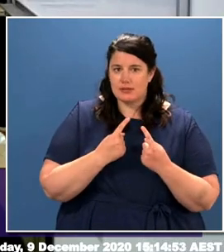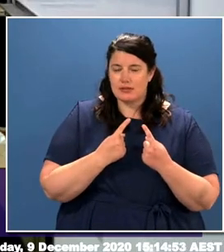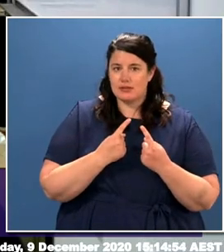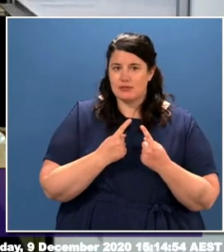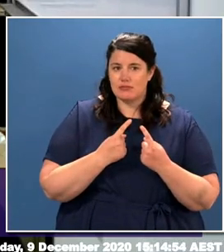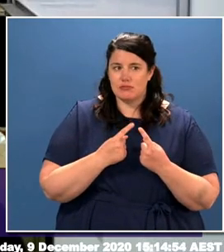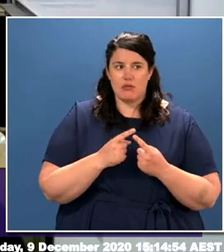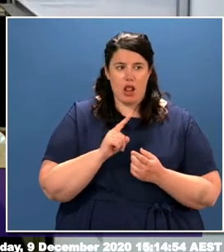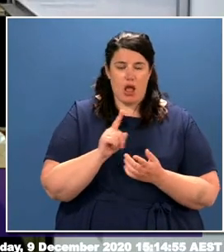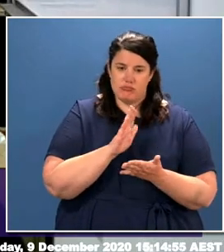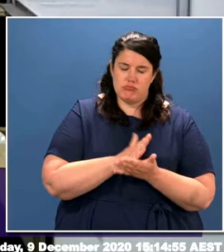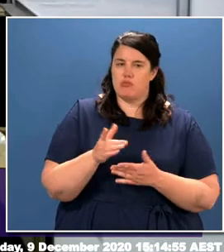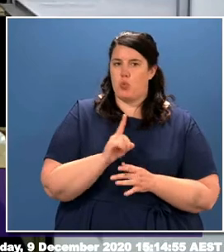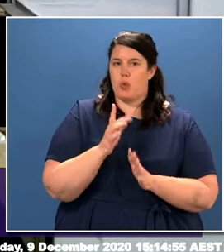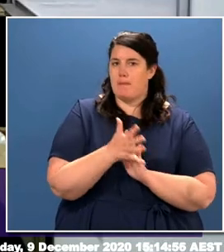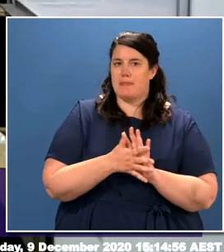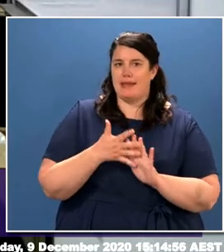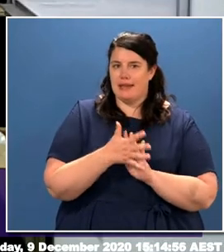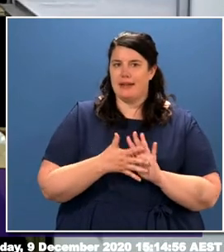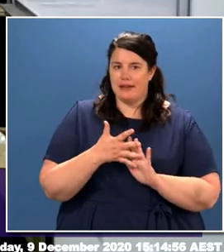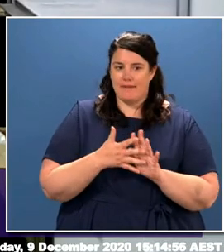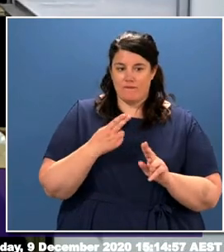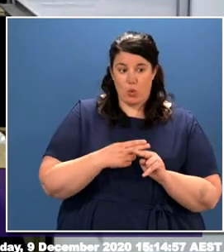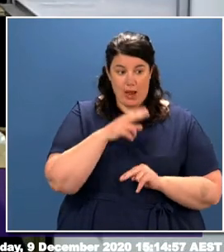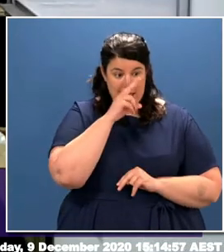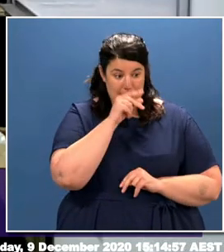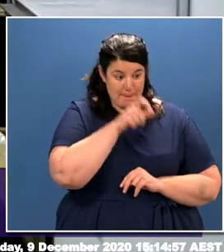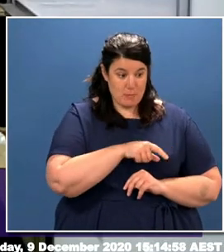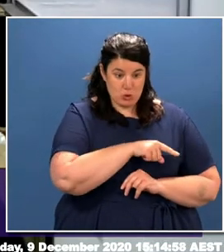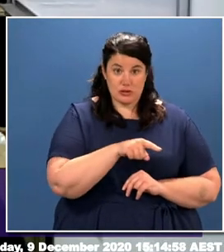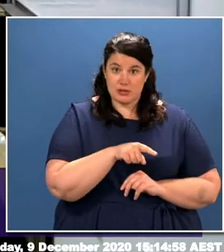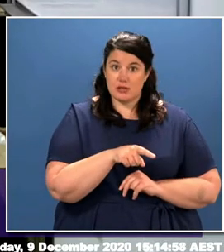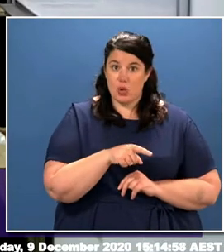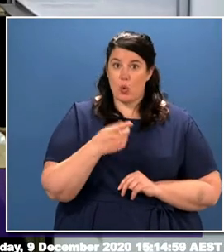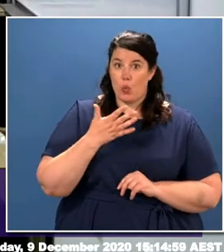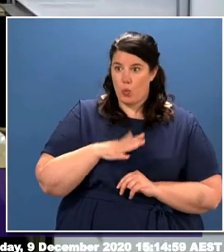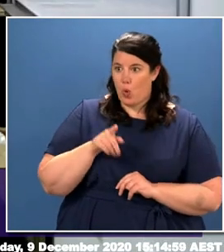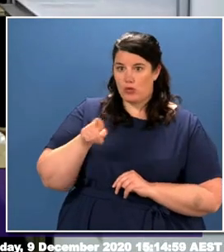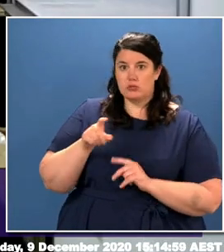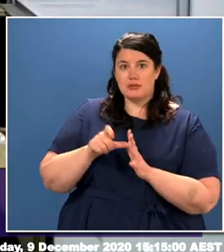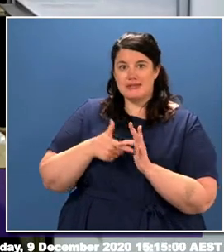does it mean to actually, that a young person wants or is having a better attitude about this space.